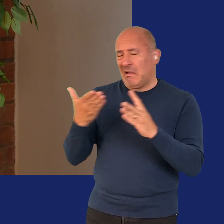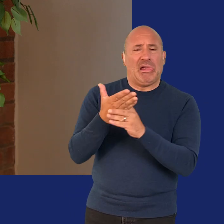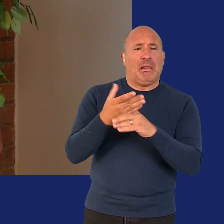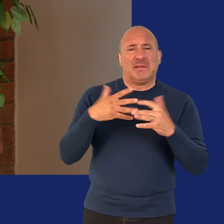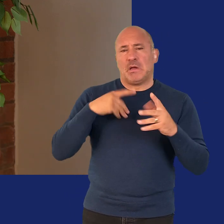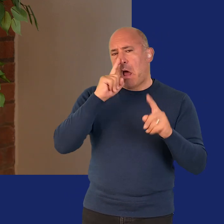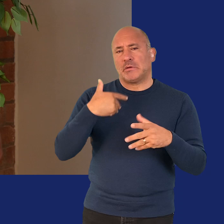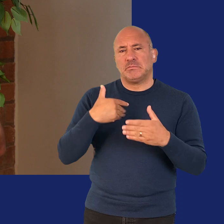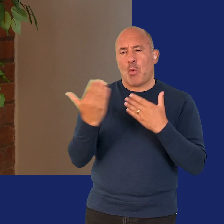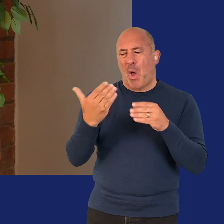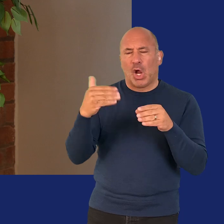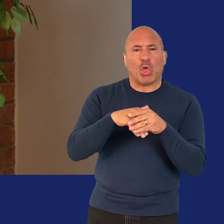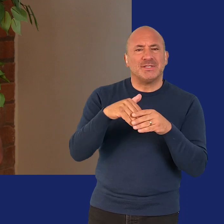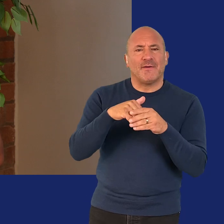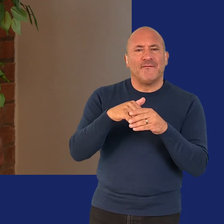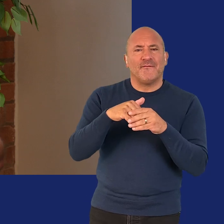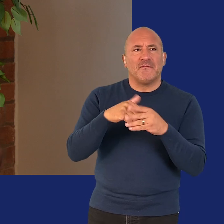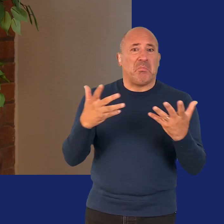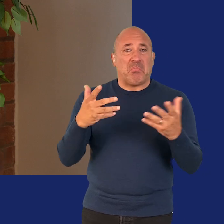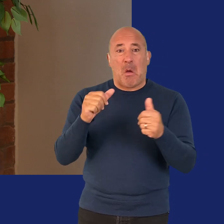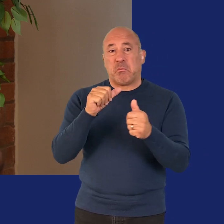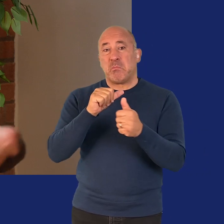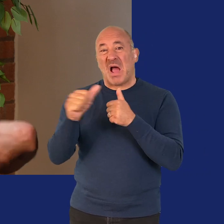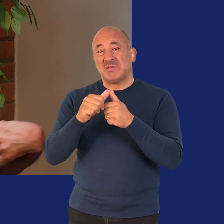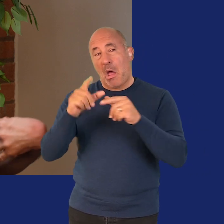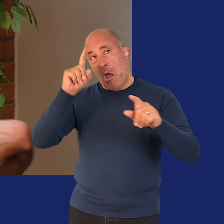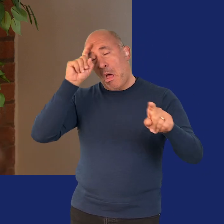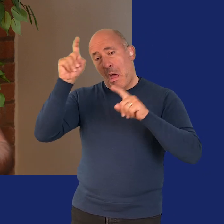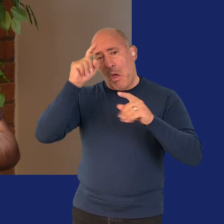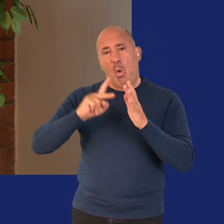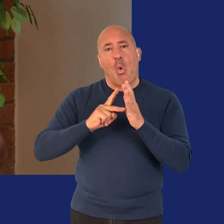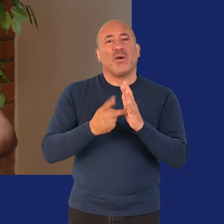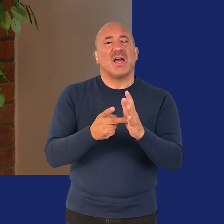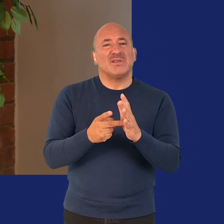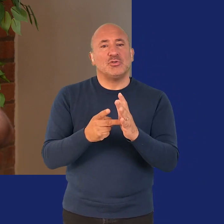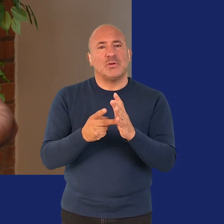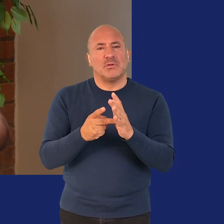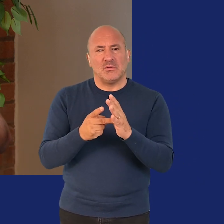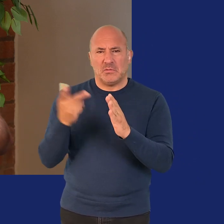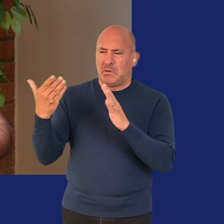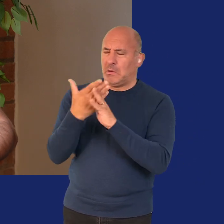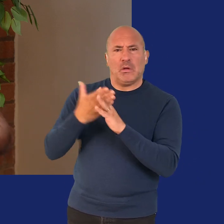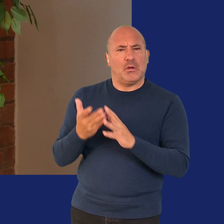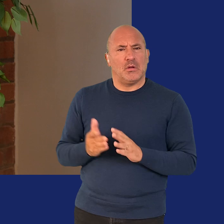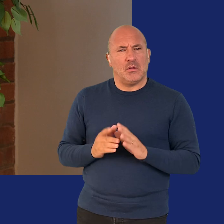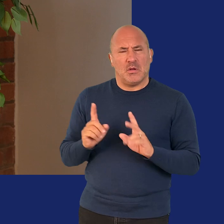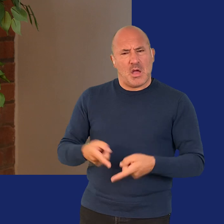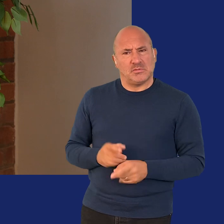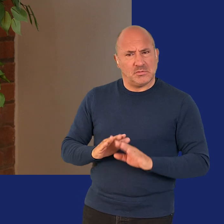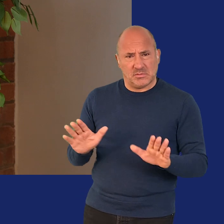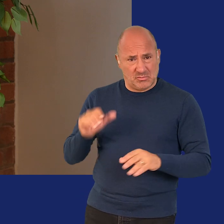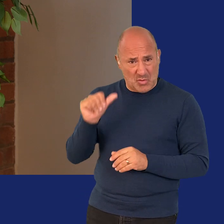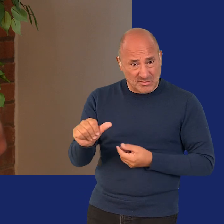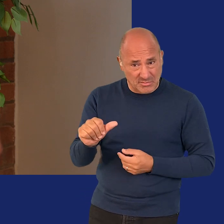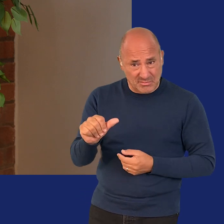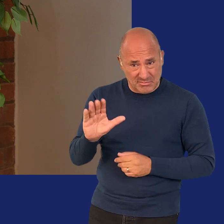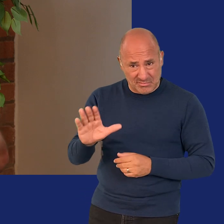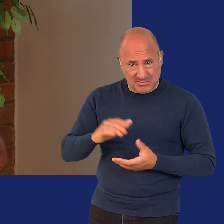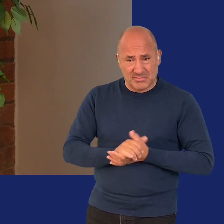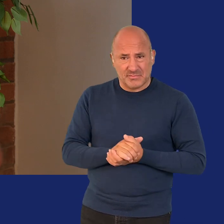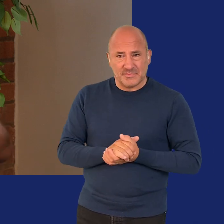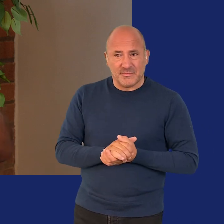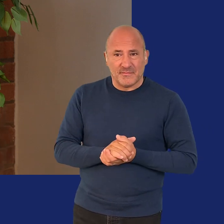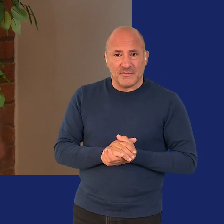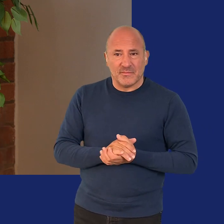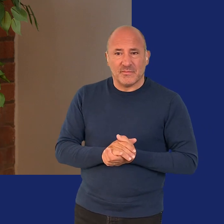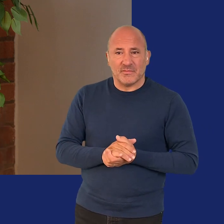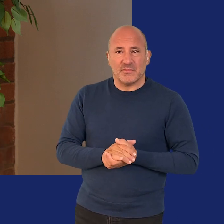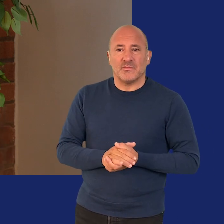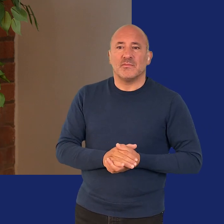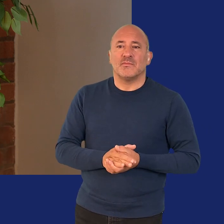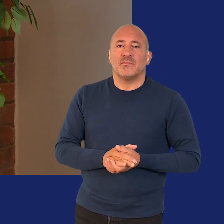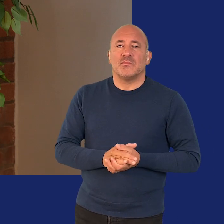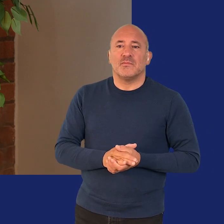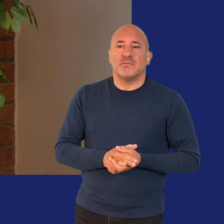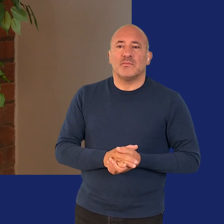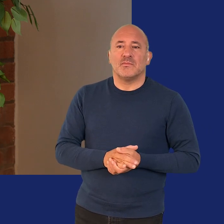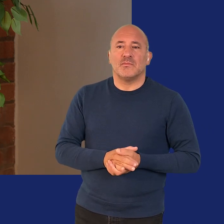place are getting in the way of creating a more inclusive and quite frankly,